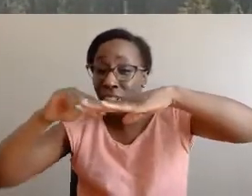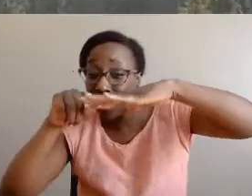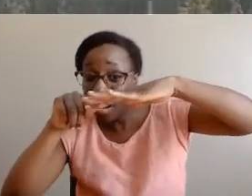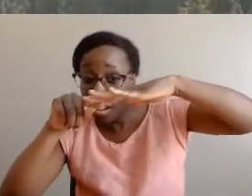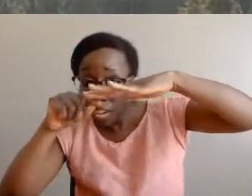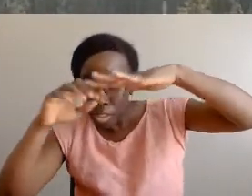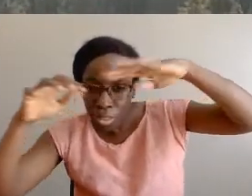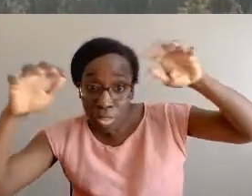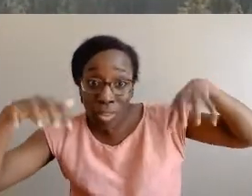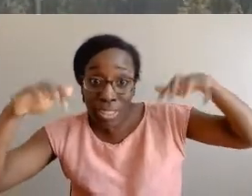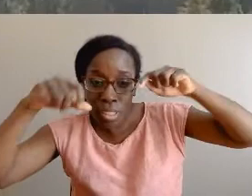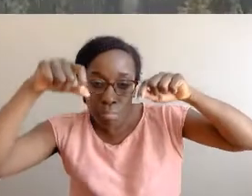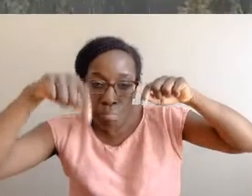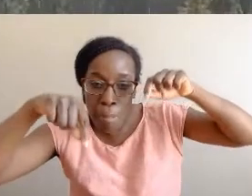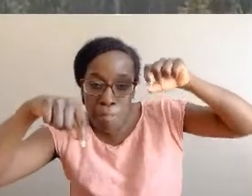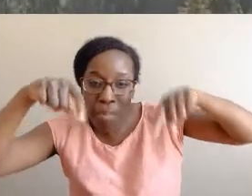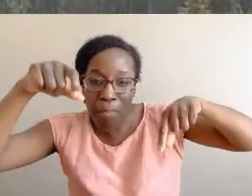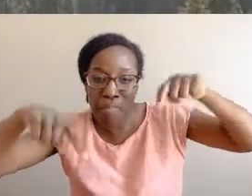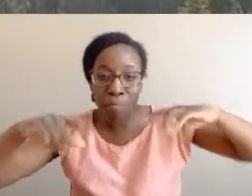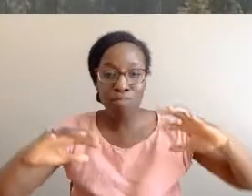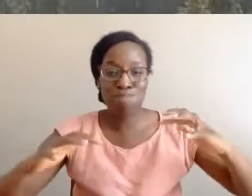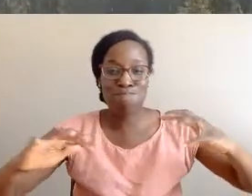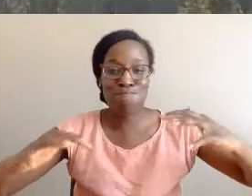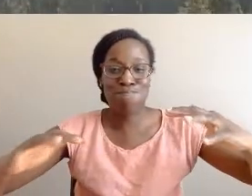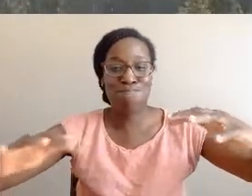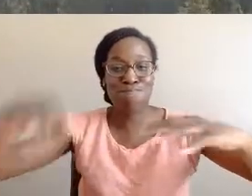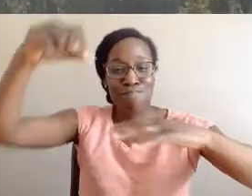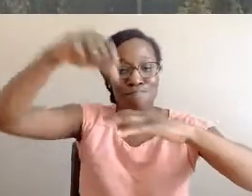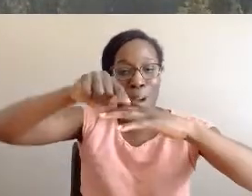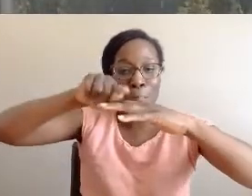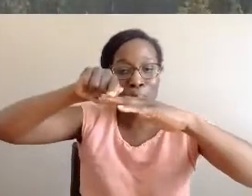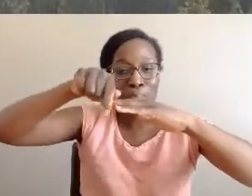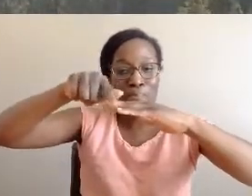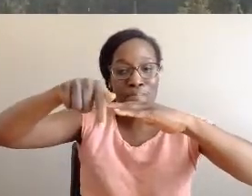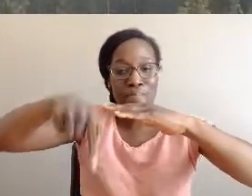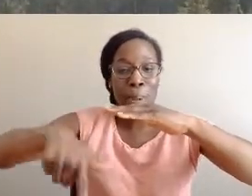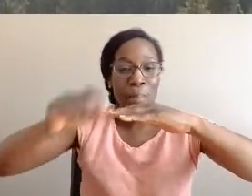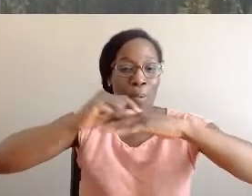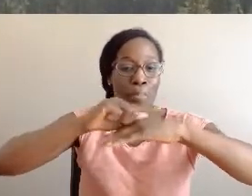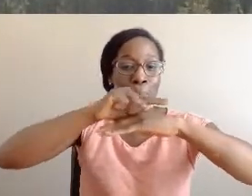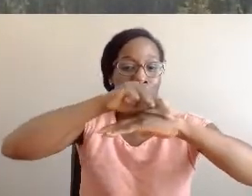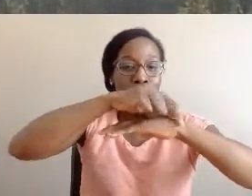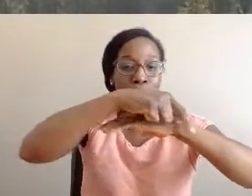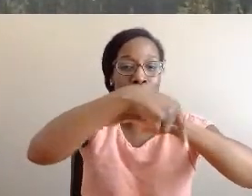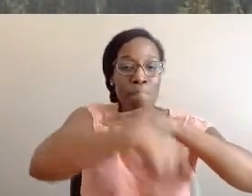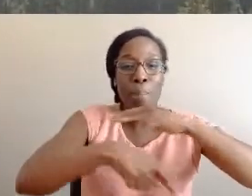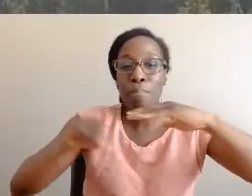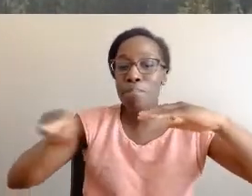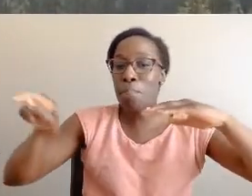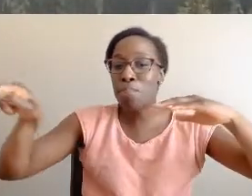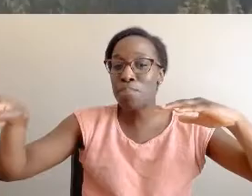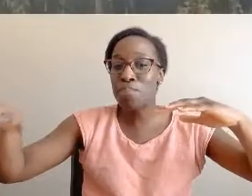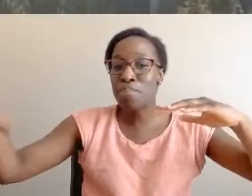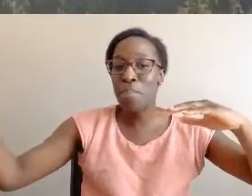what a difference multi modality makes